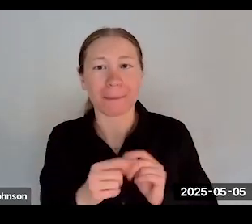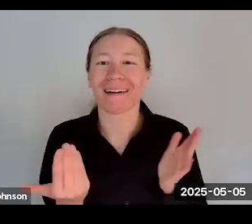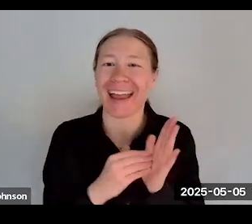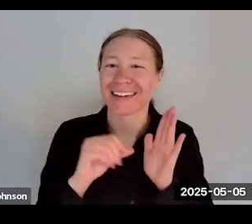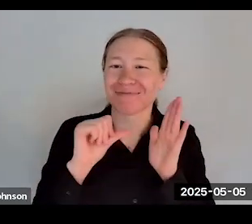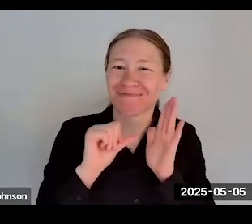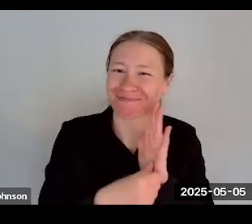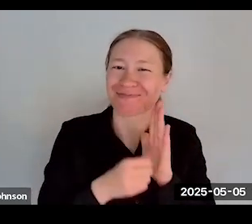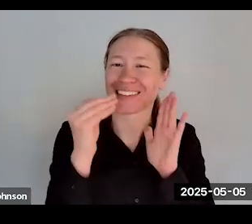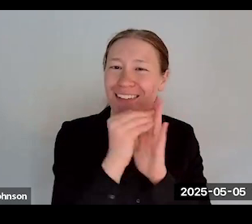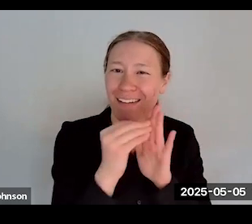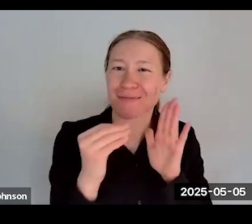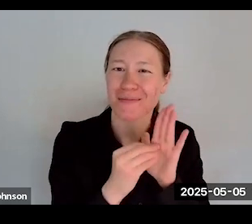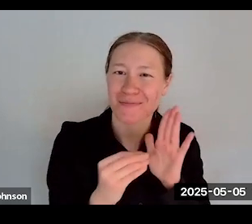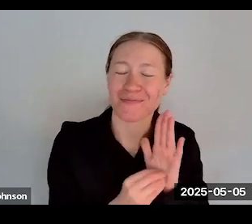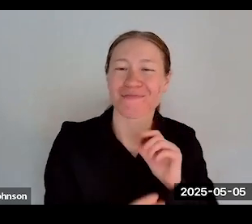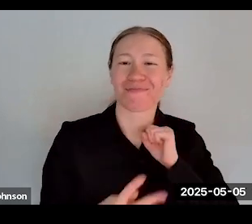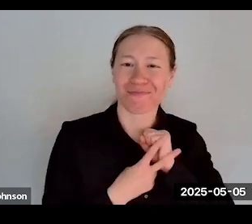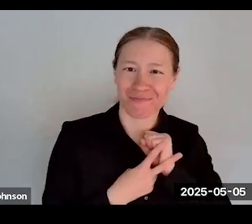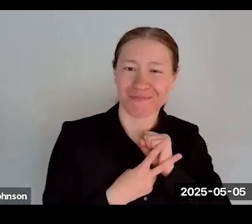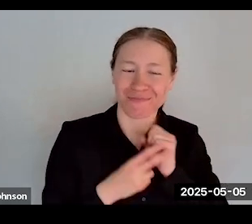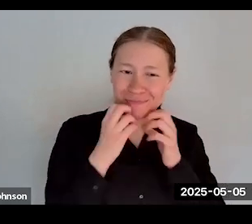So now we'll move into our frequently asked questions section.